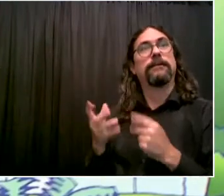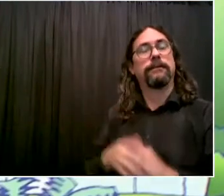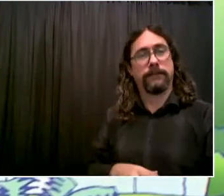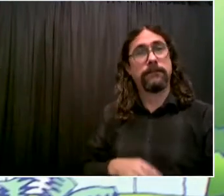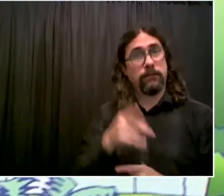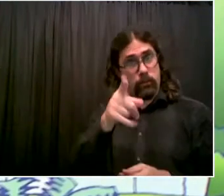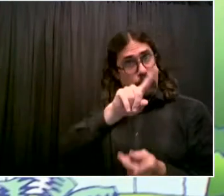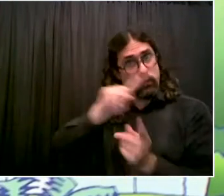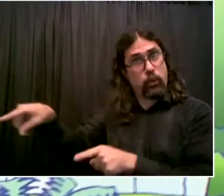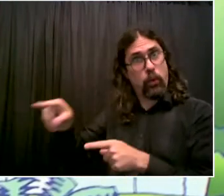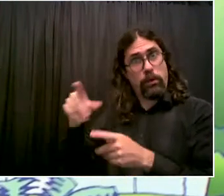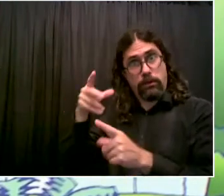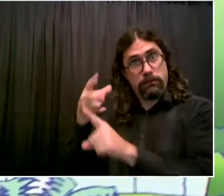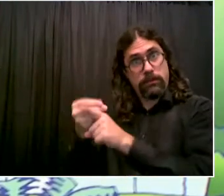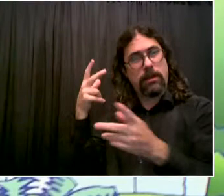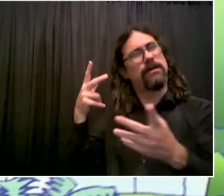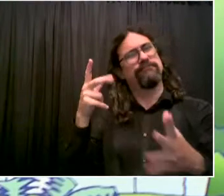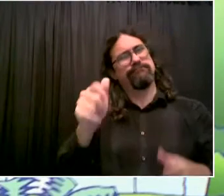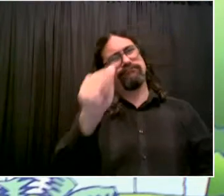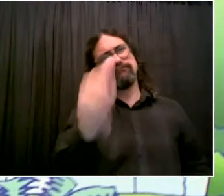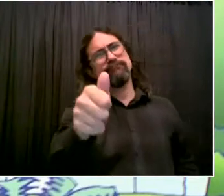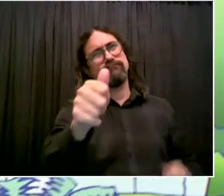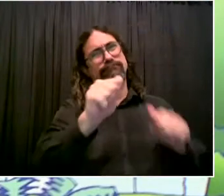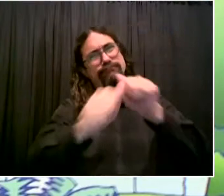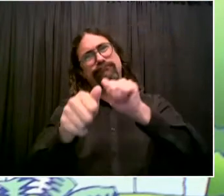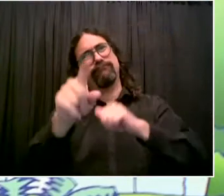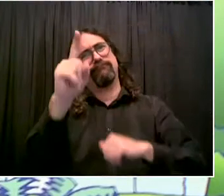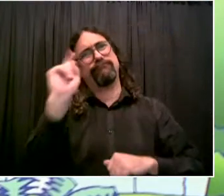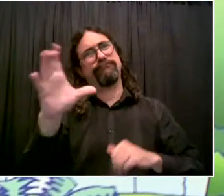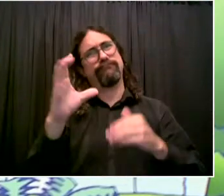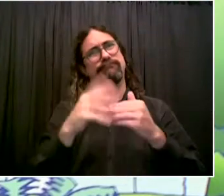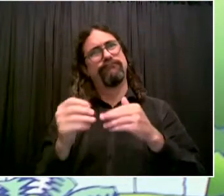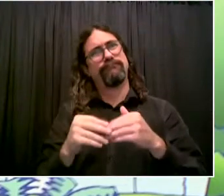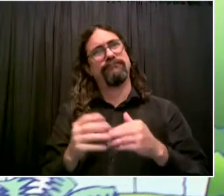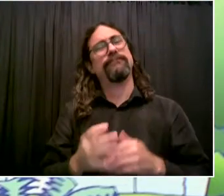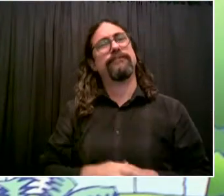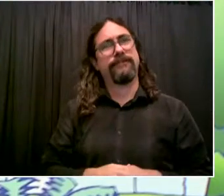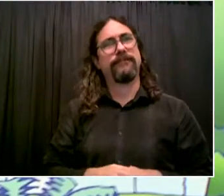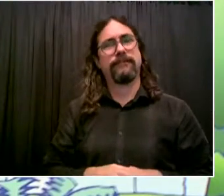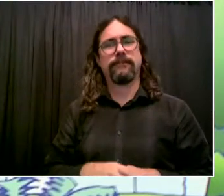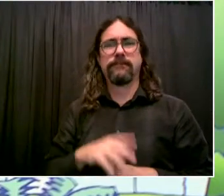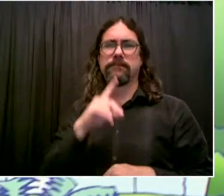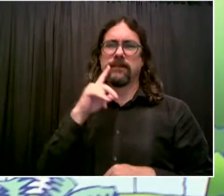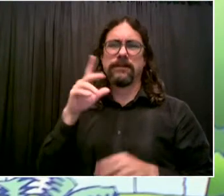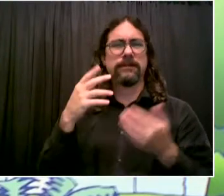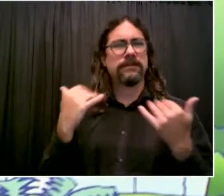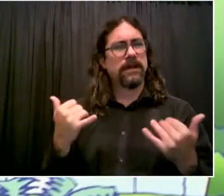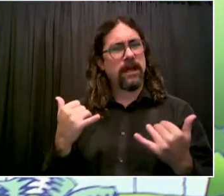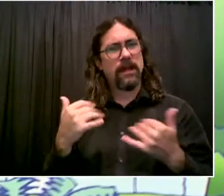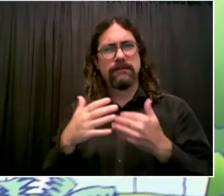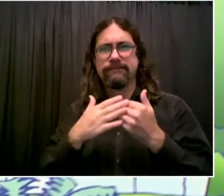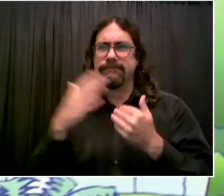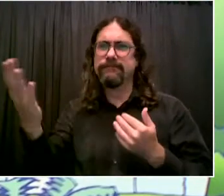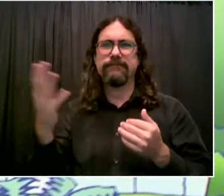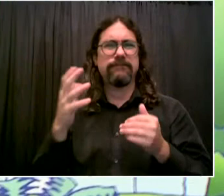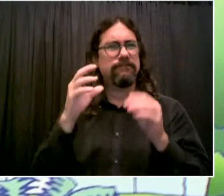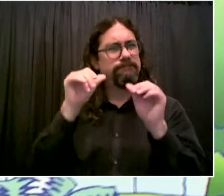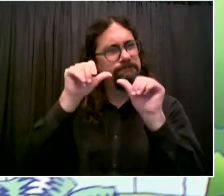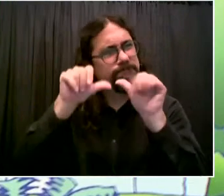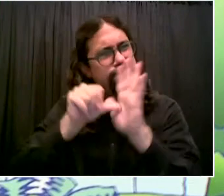IMMEDIATELY, YOU